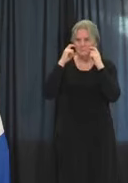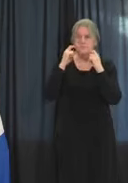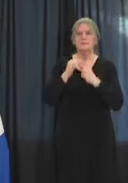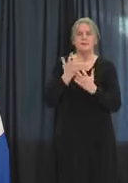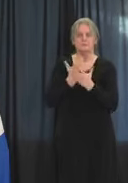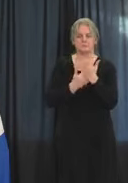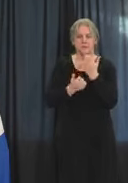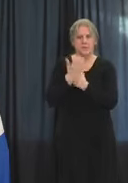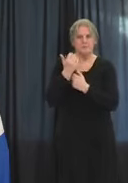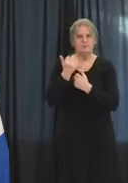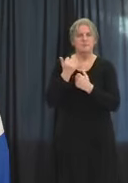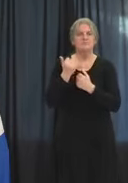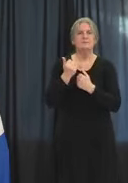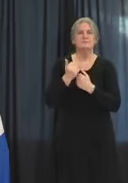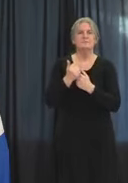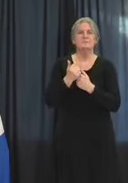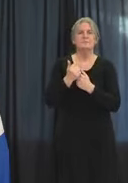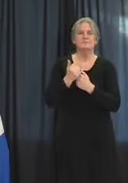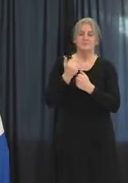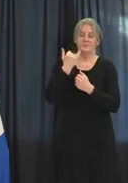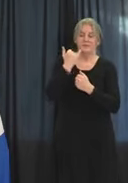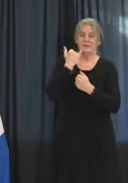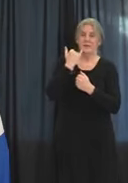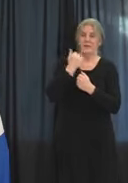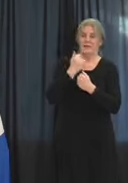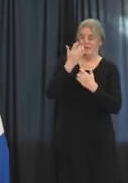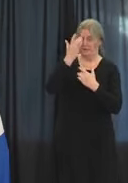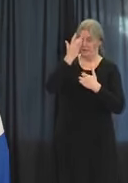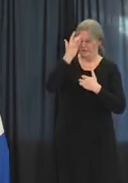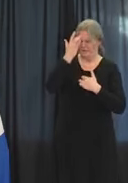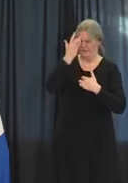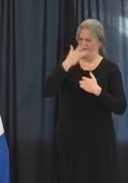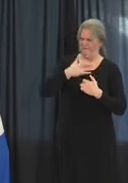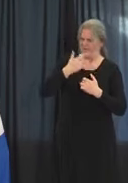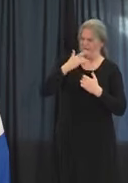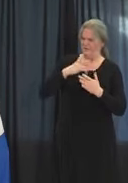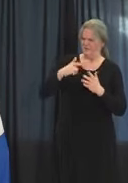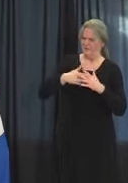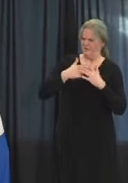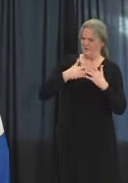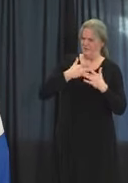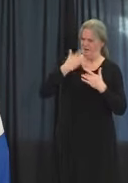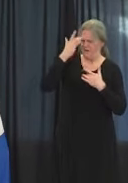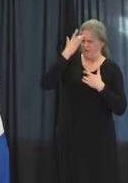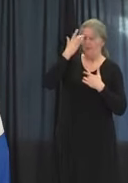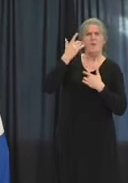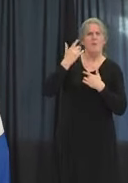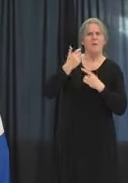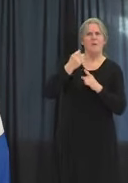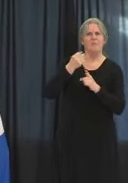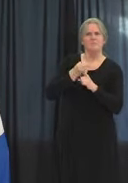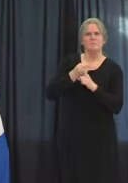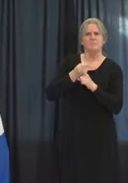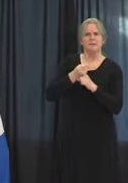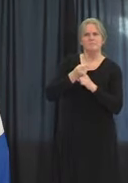times and that is in the case should symptoms begin to develop while the mask is already in